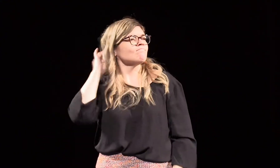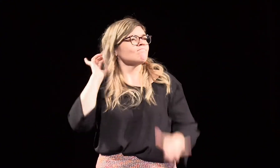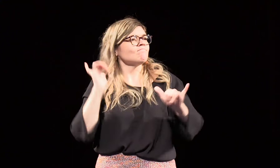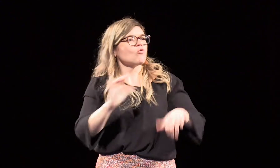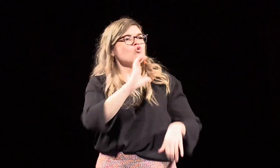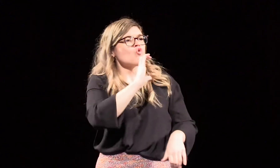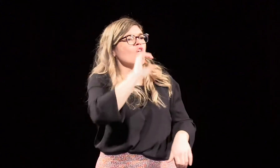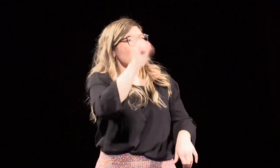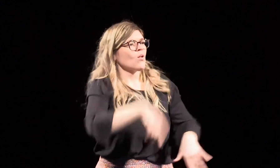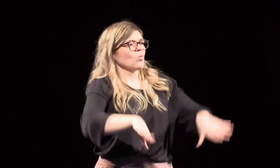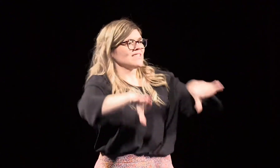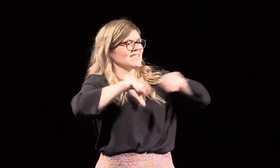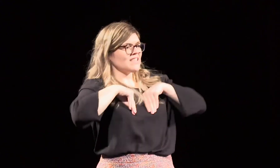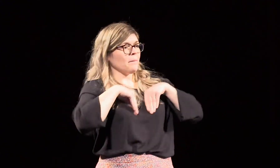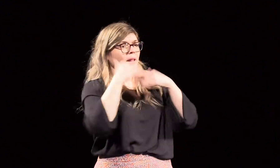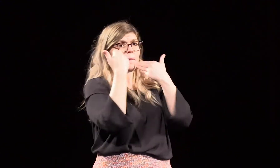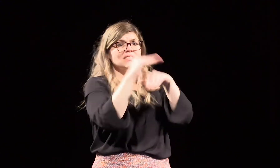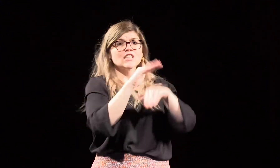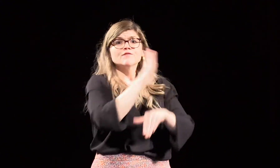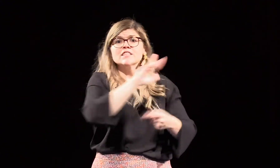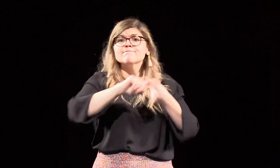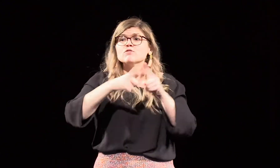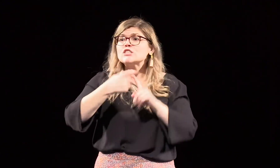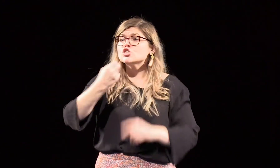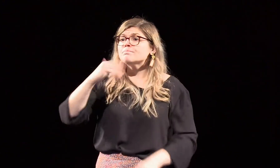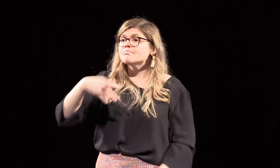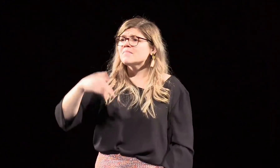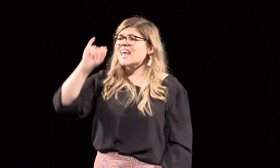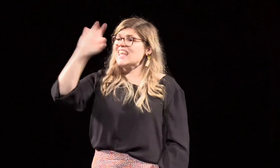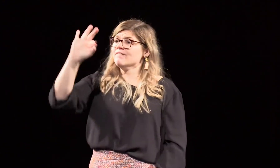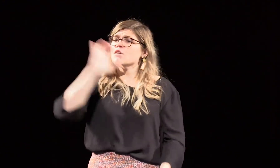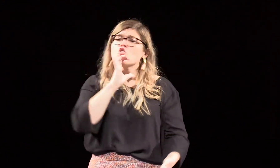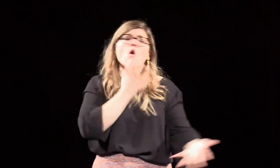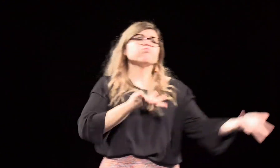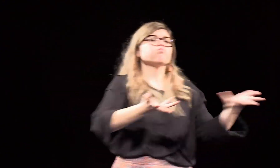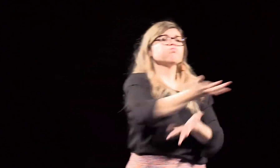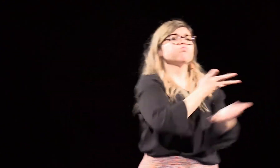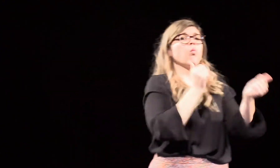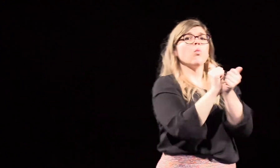but just keep in mind that, you know, Carlin accepted this way of communication